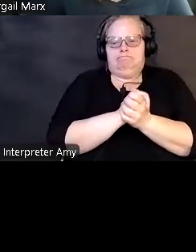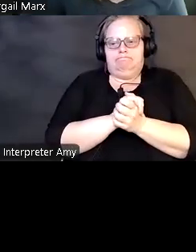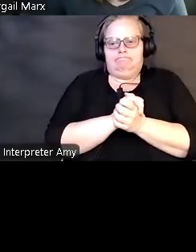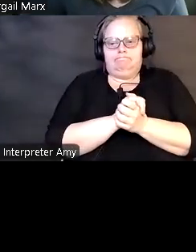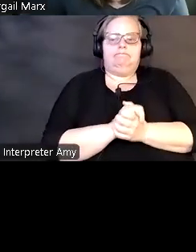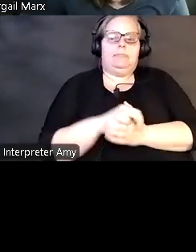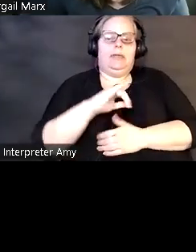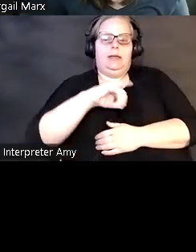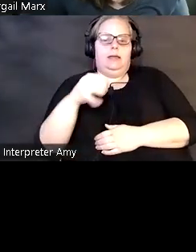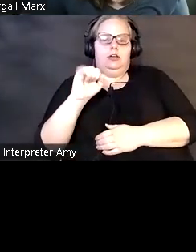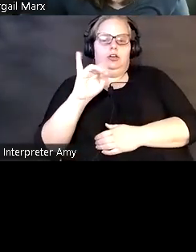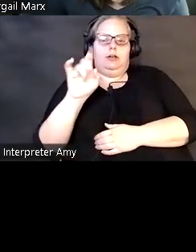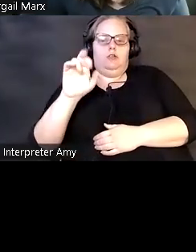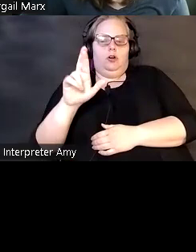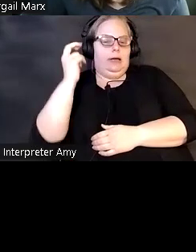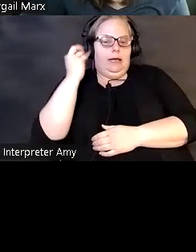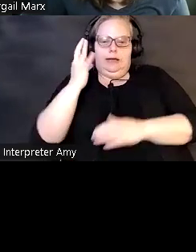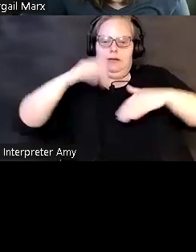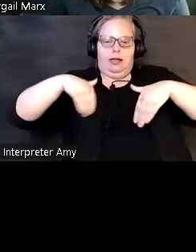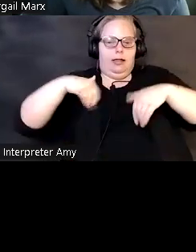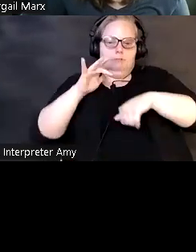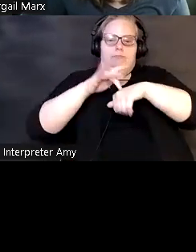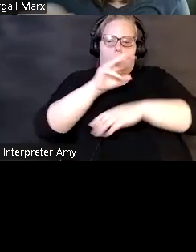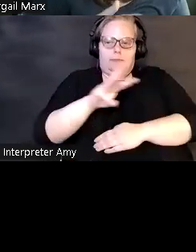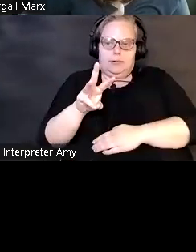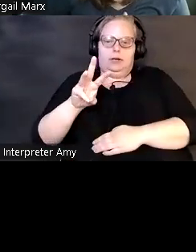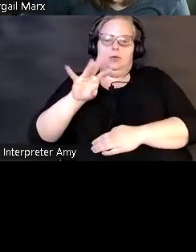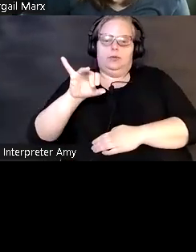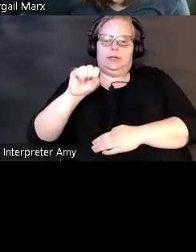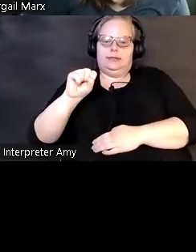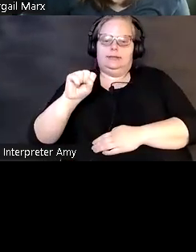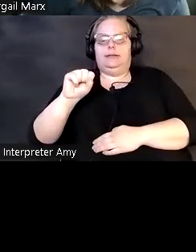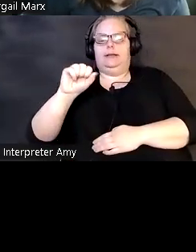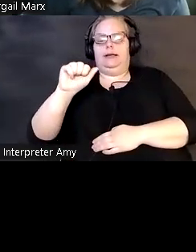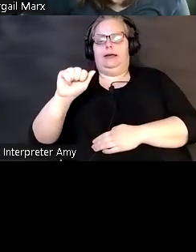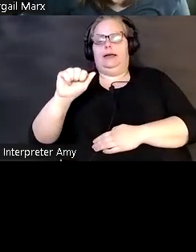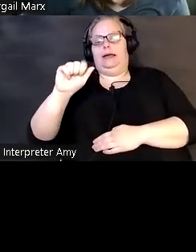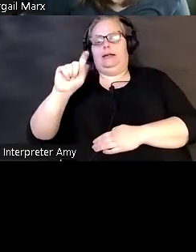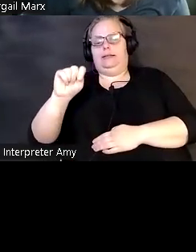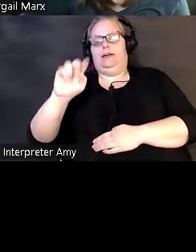WisconsinAT4All.com website I would highly recommend looking through the library.